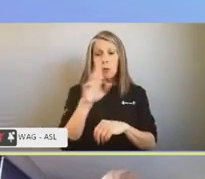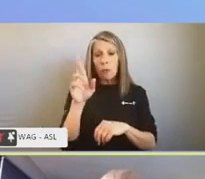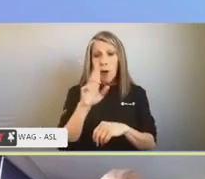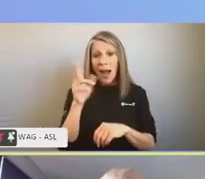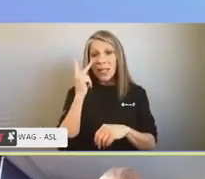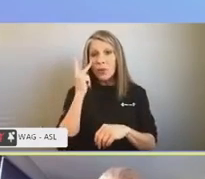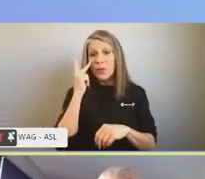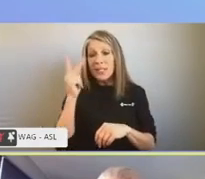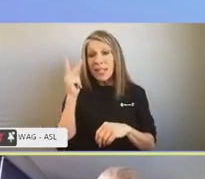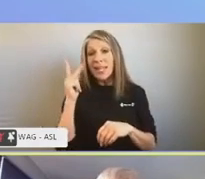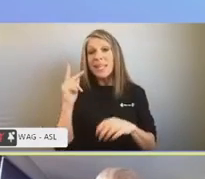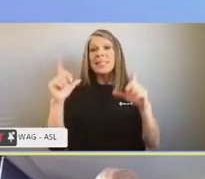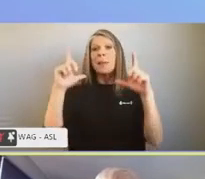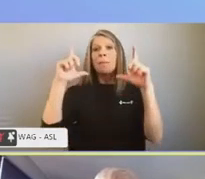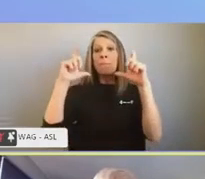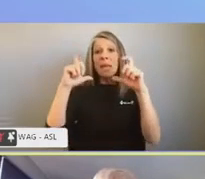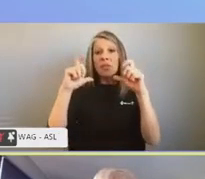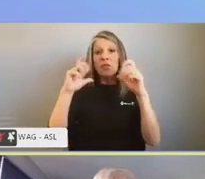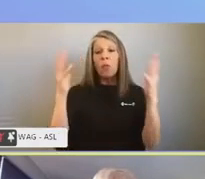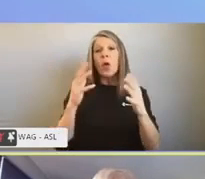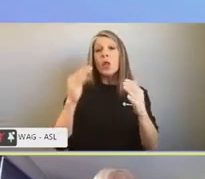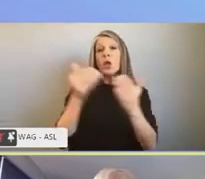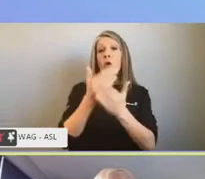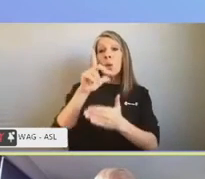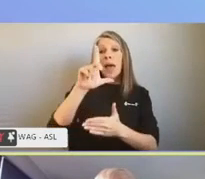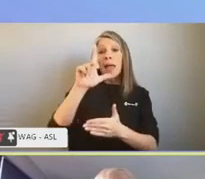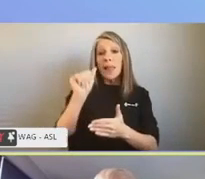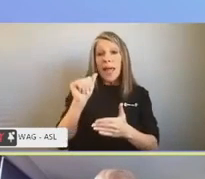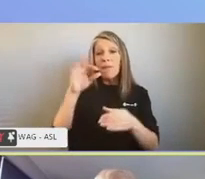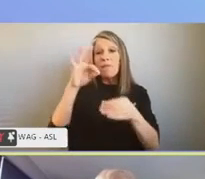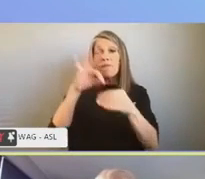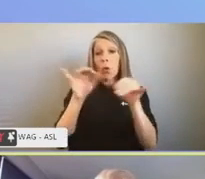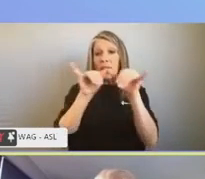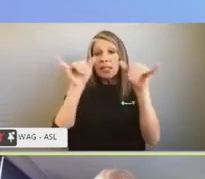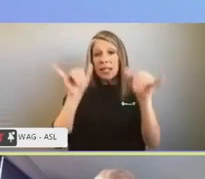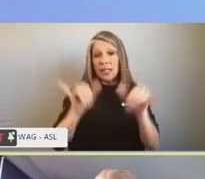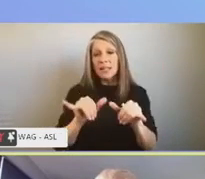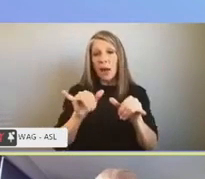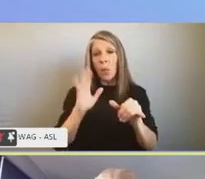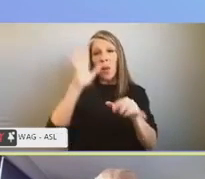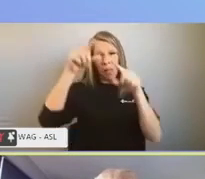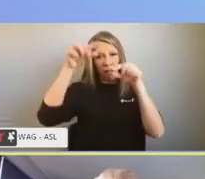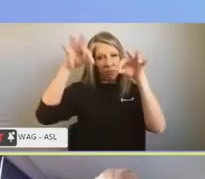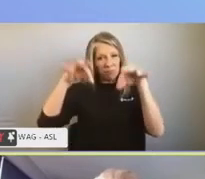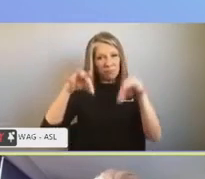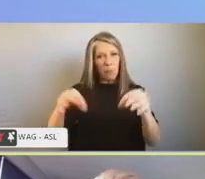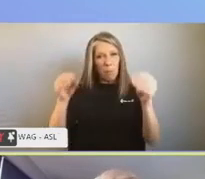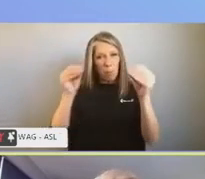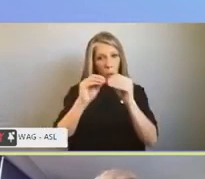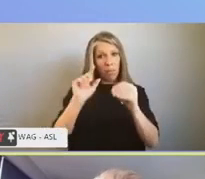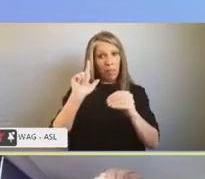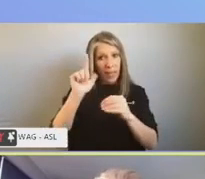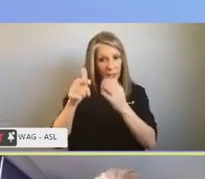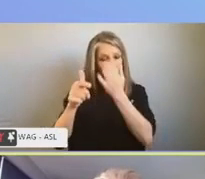happen, and we had an entire presidential election that. On about the right is a photograph of the new Los